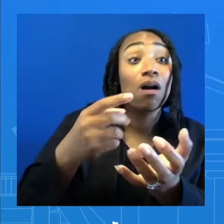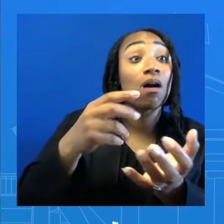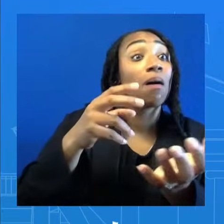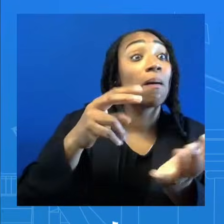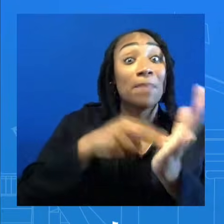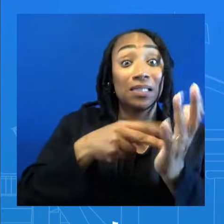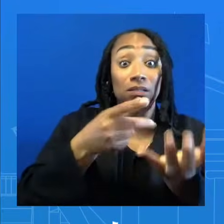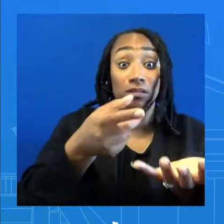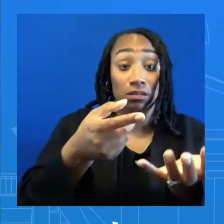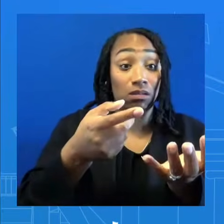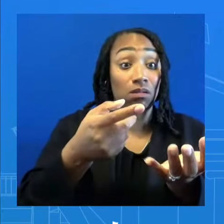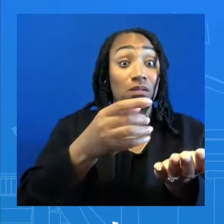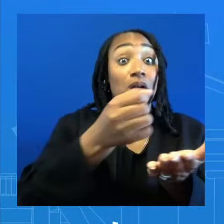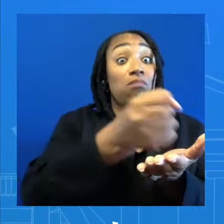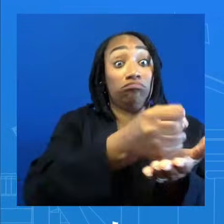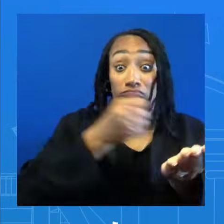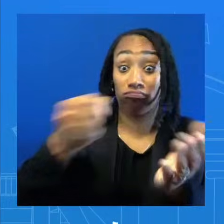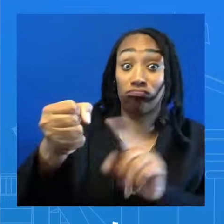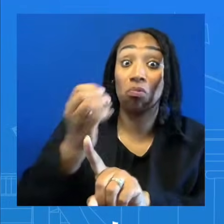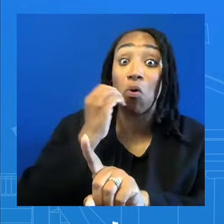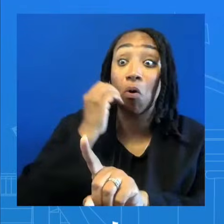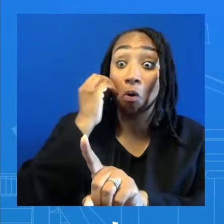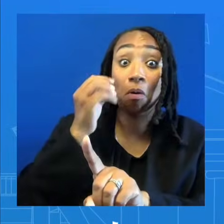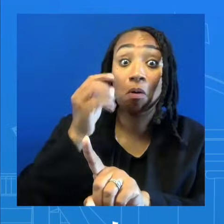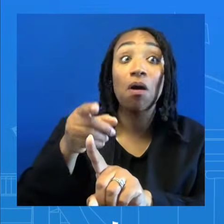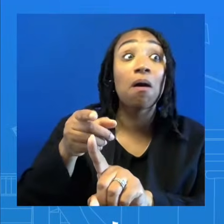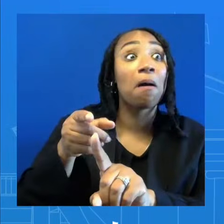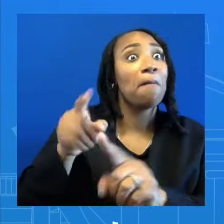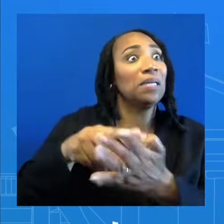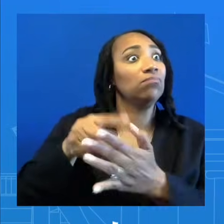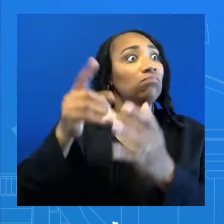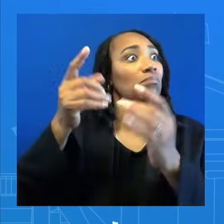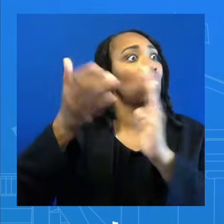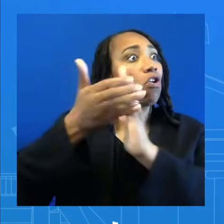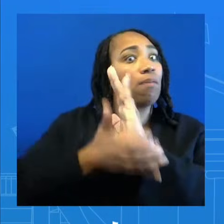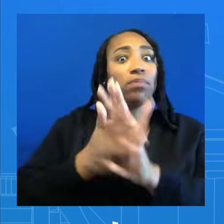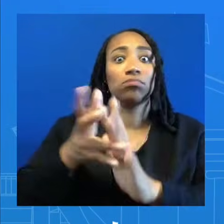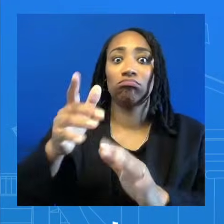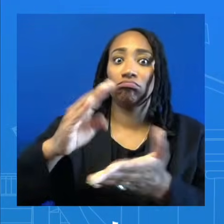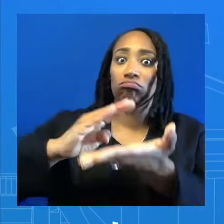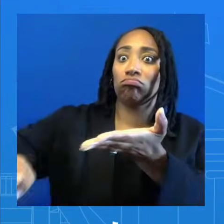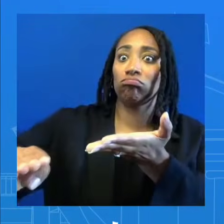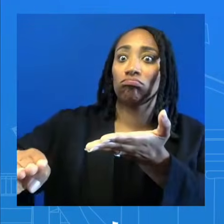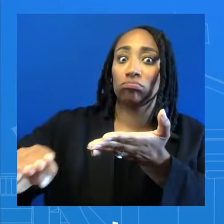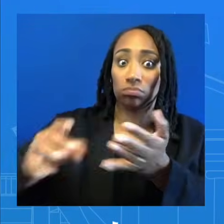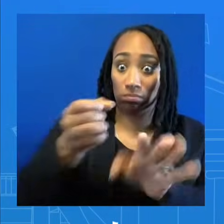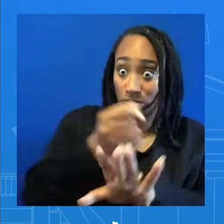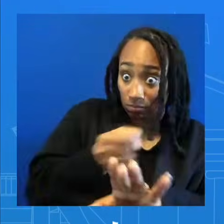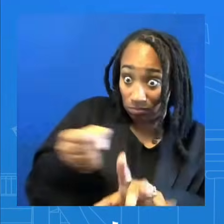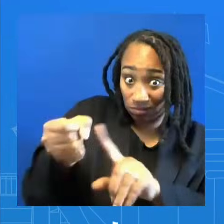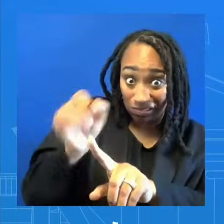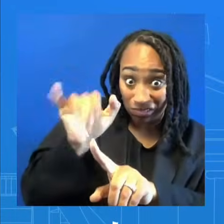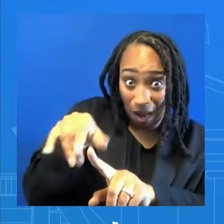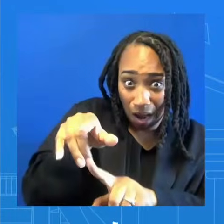There is the 1,500 folks who -- who were placed on home confinement during COVID -- The Press: The examples I listed are part of the 1,500. Ms. Jean-Pierre: Oh, th- -- okay. The Press: Yeah. Ms. Jean-Pierre: I didn't know, because I --